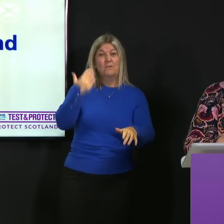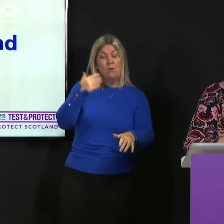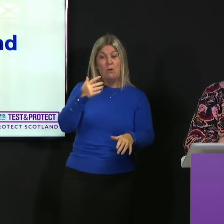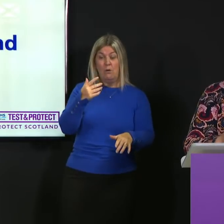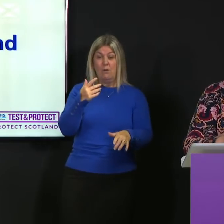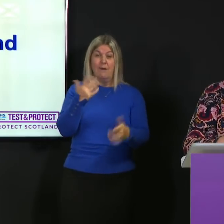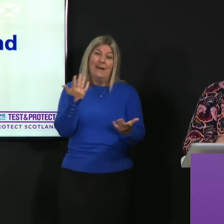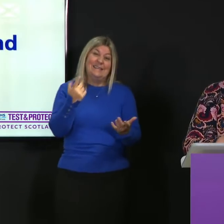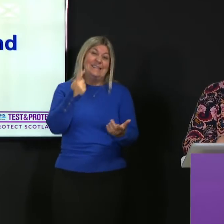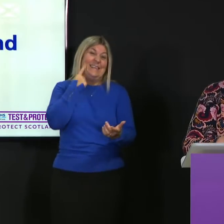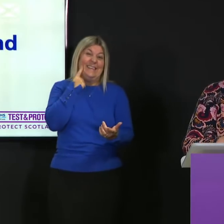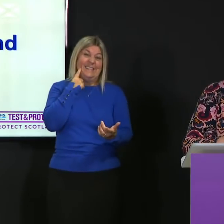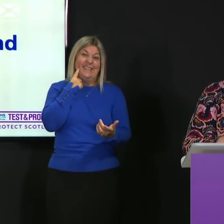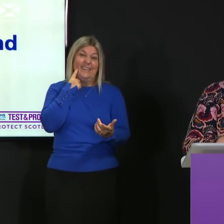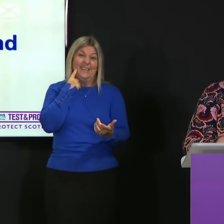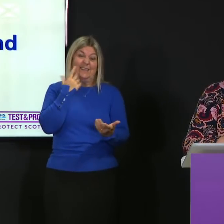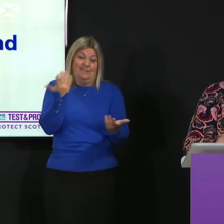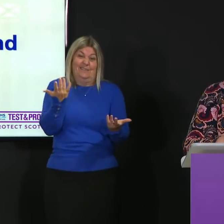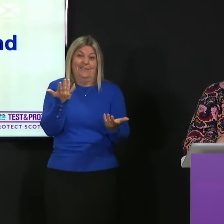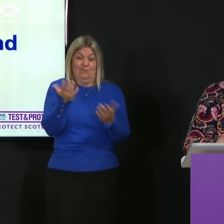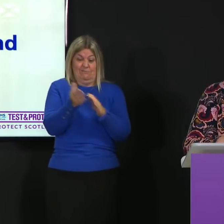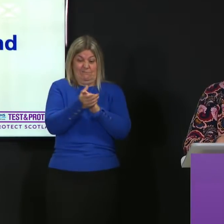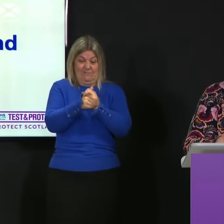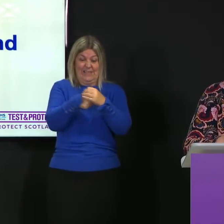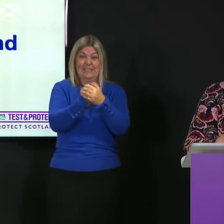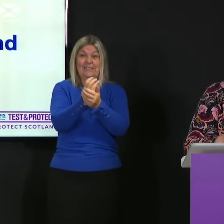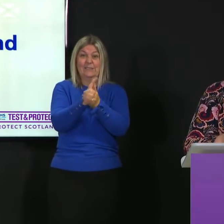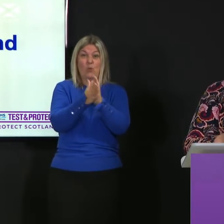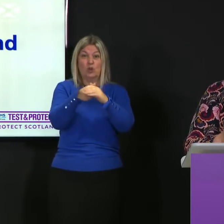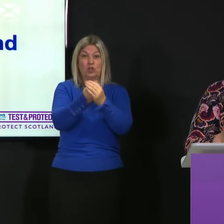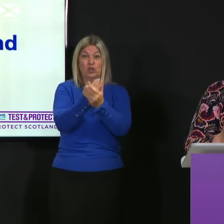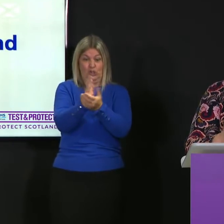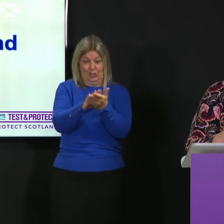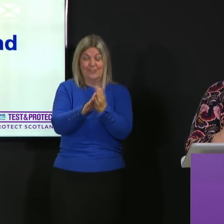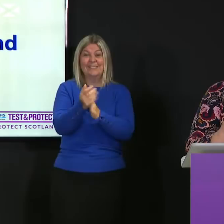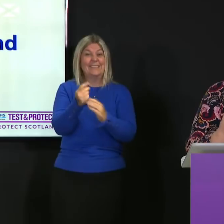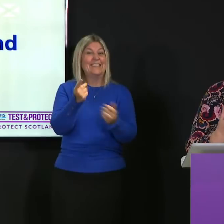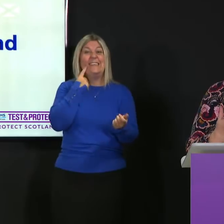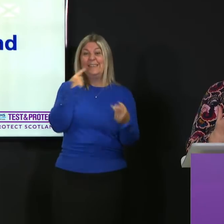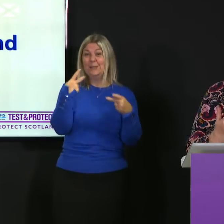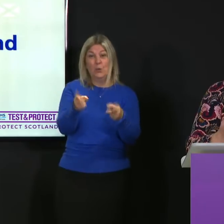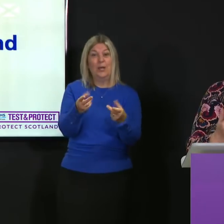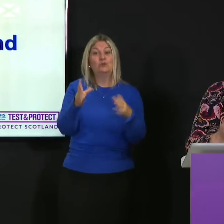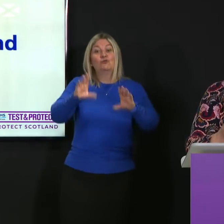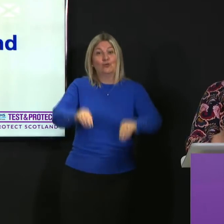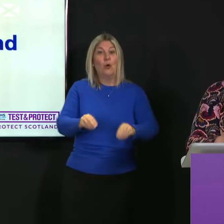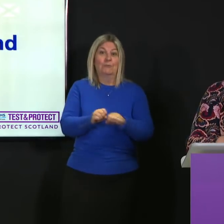and water, the structure of the cell membrane is easily destroyed. And I think the challenge for us